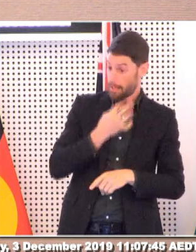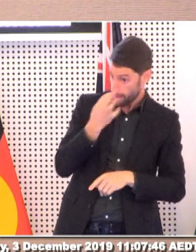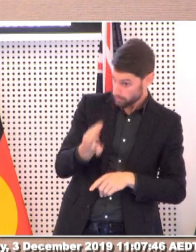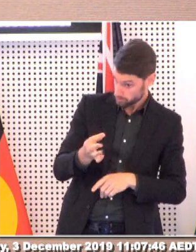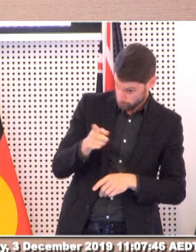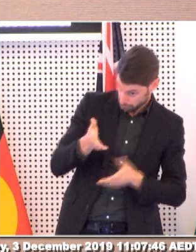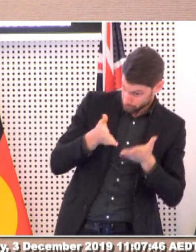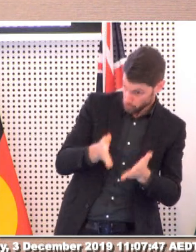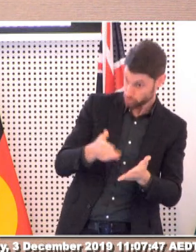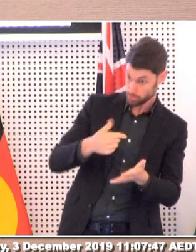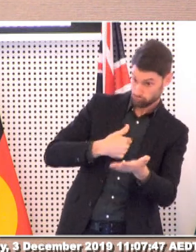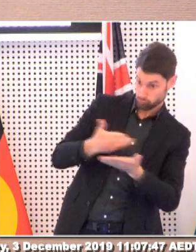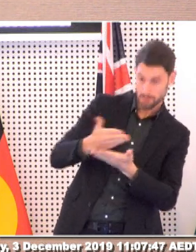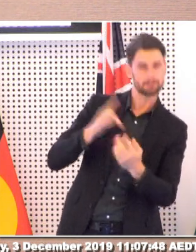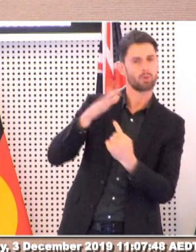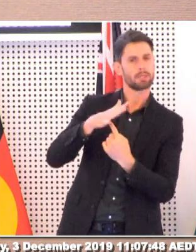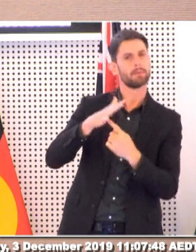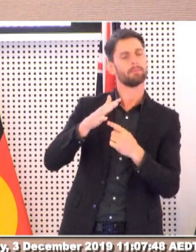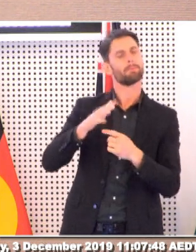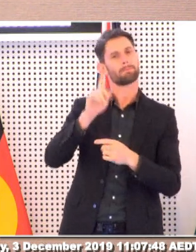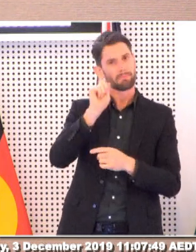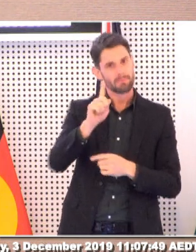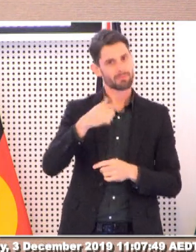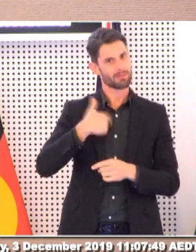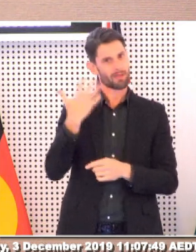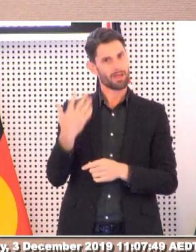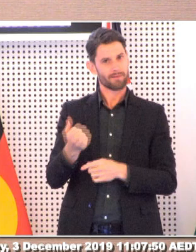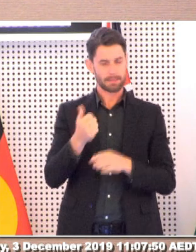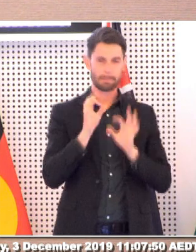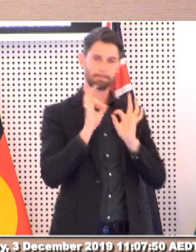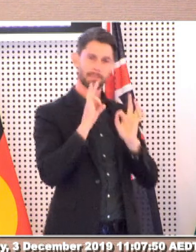But at the same time when we have a range of protocols around how to do that when we